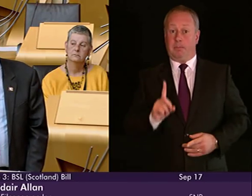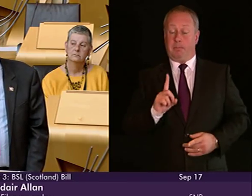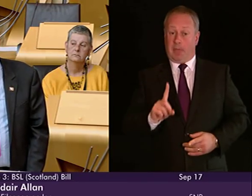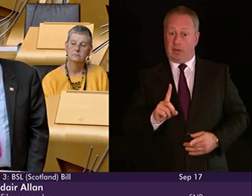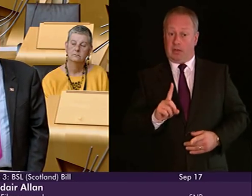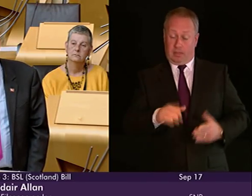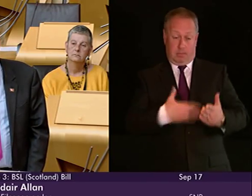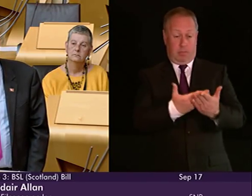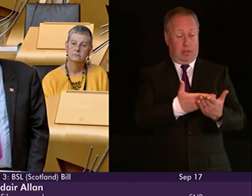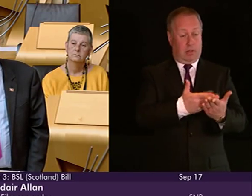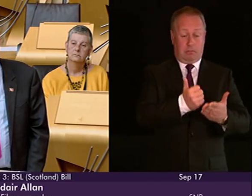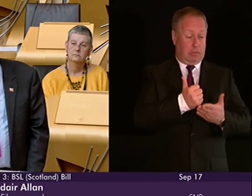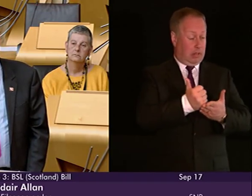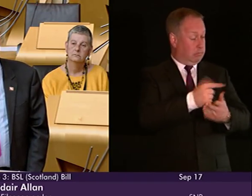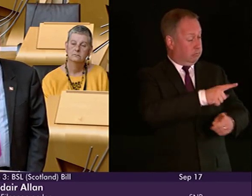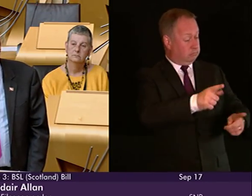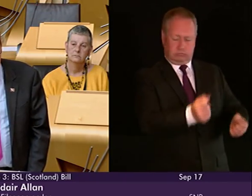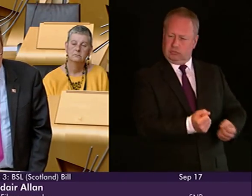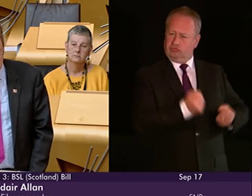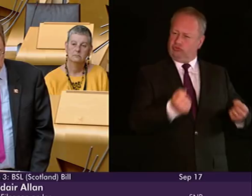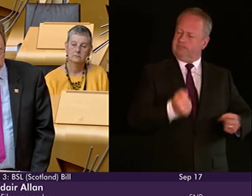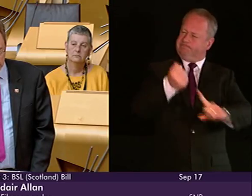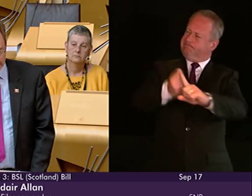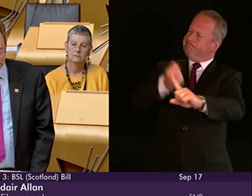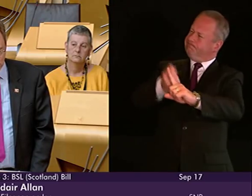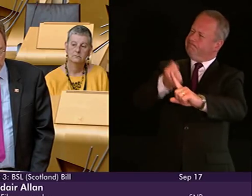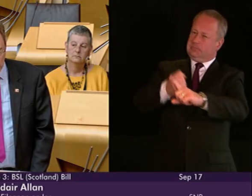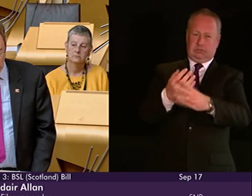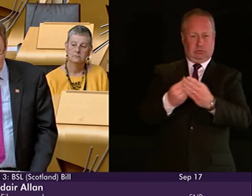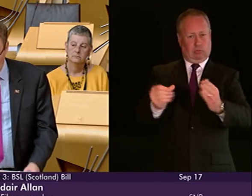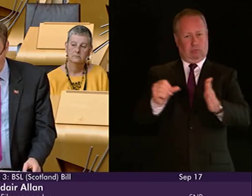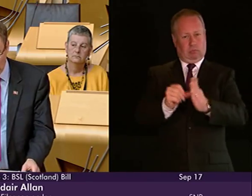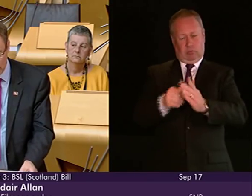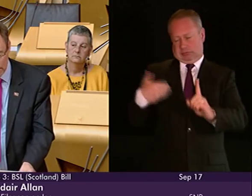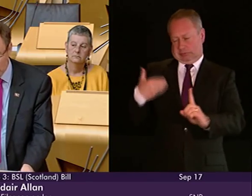strengthen the hand of everyone who campaigns to put such matters right.